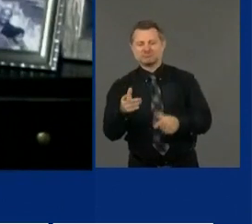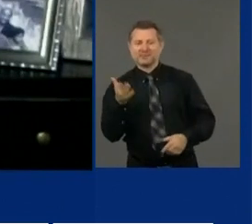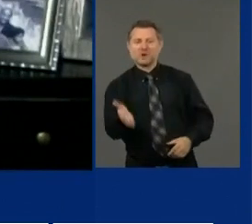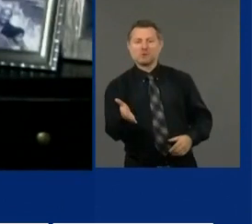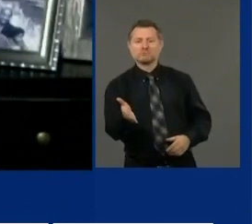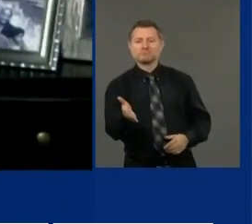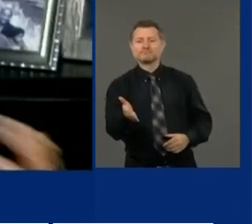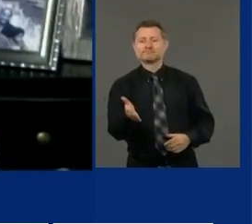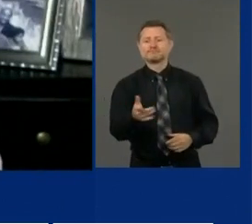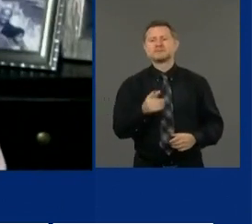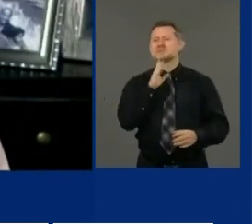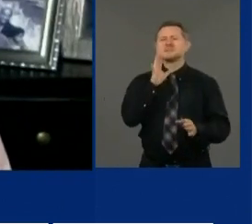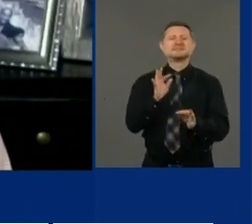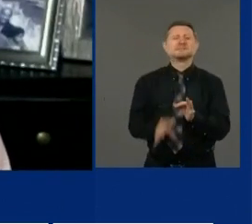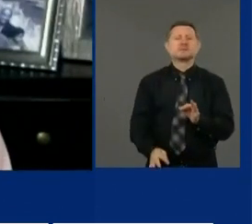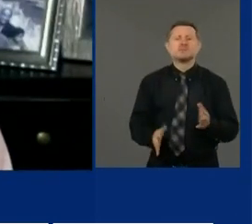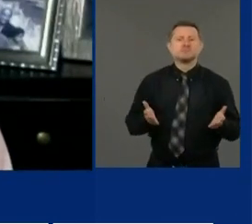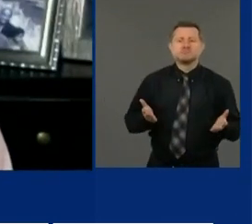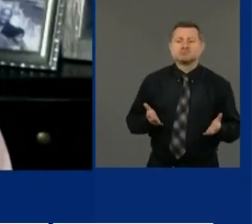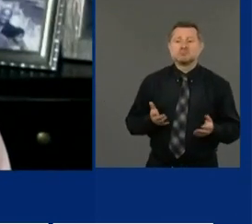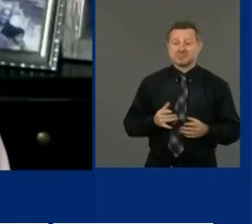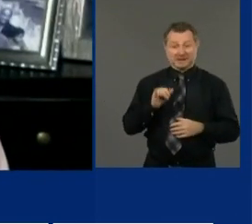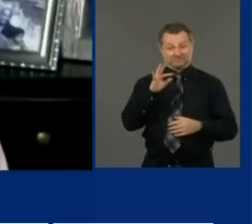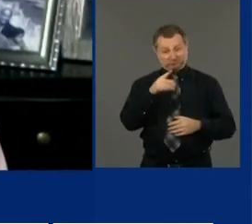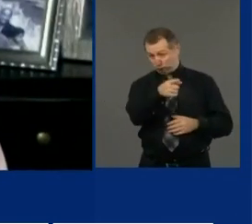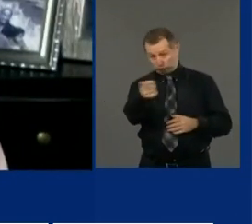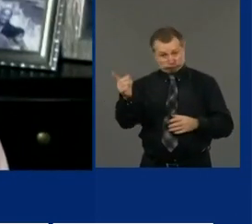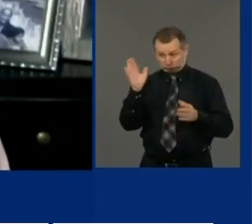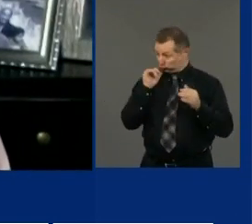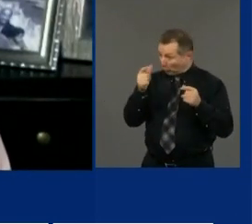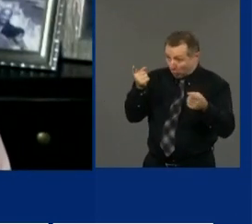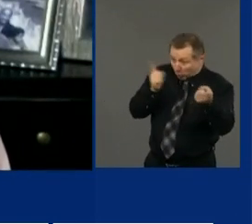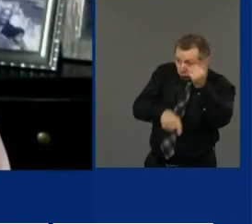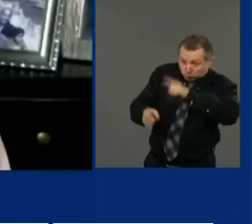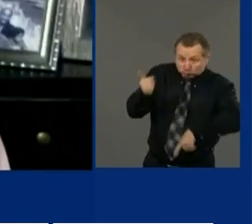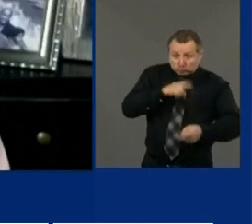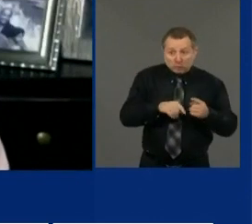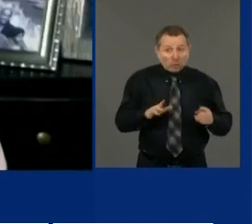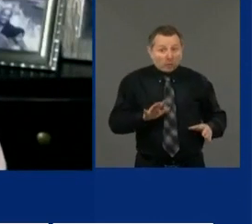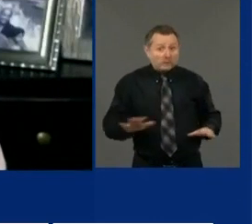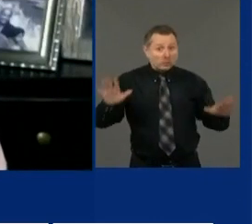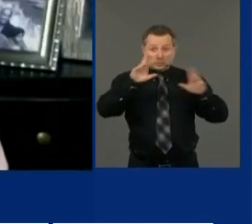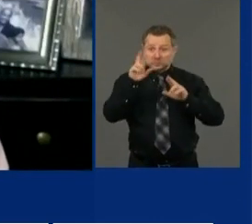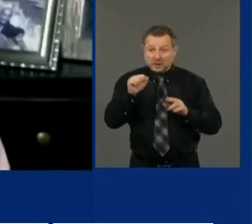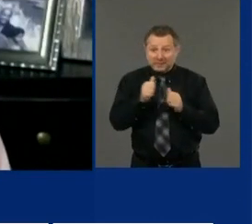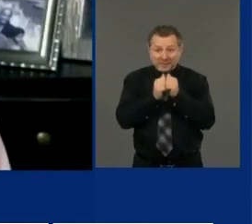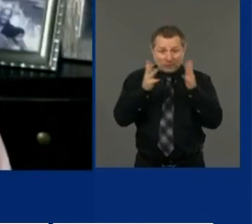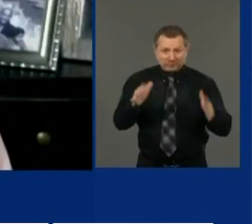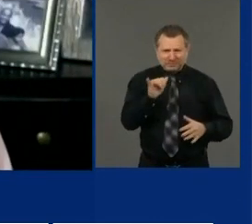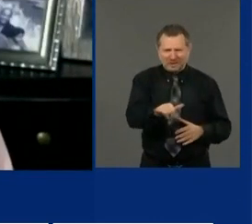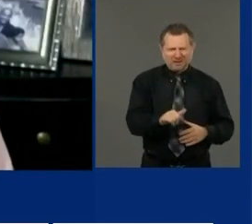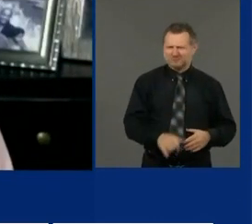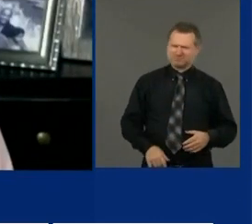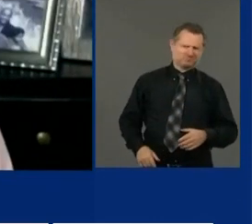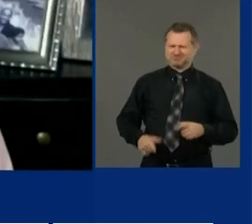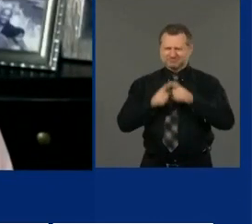CENTERS WE CAN MANDATE MASKS